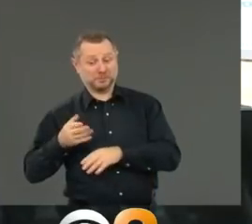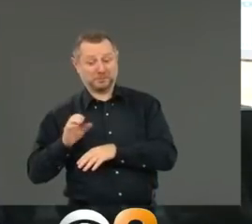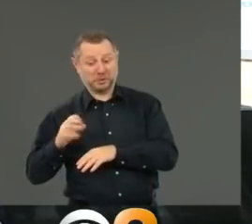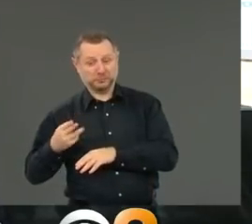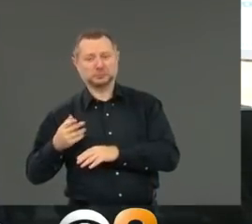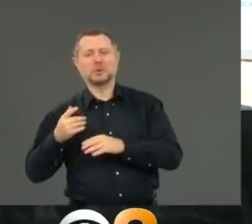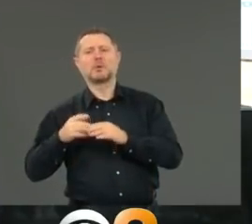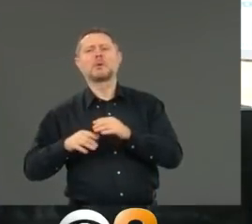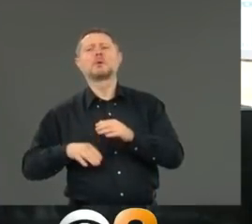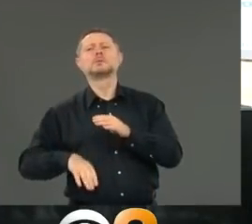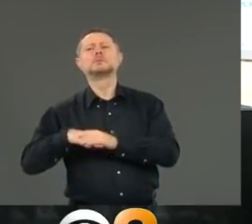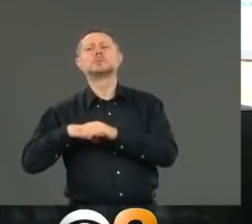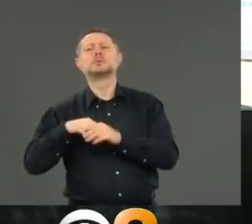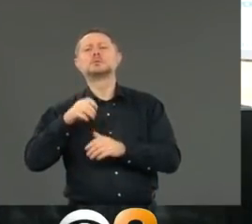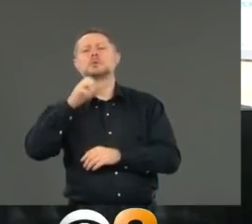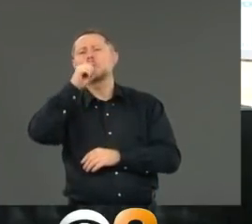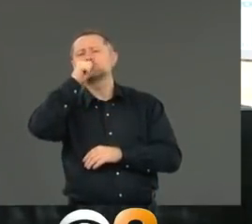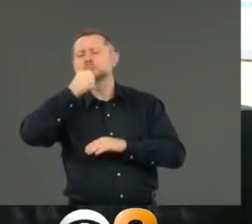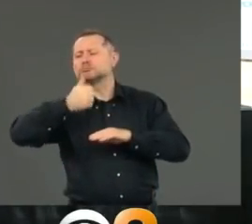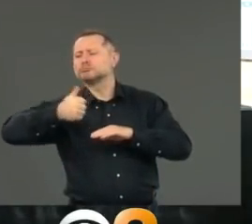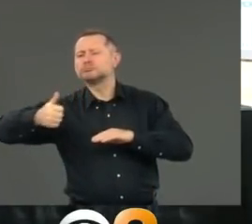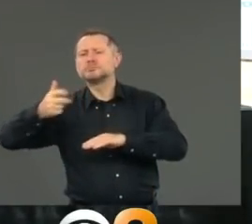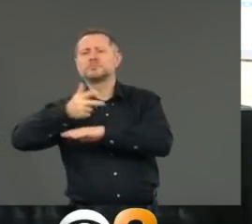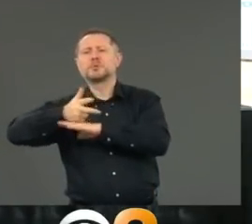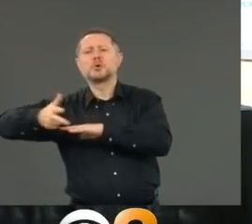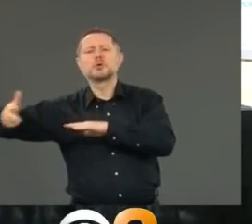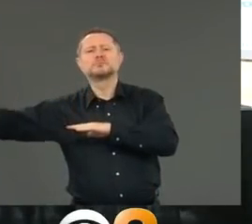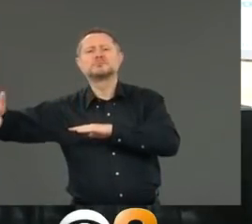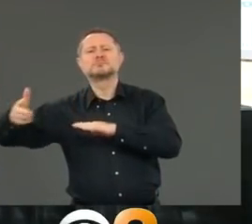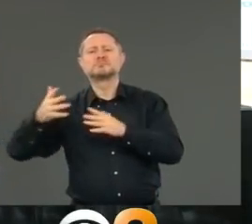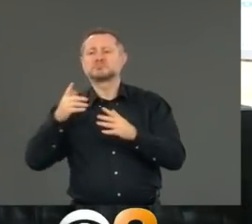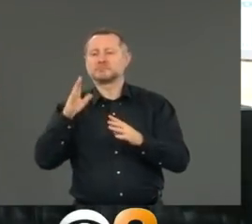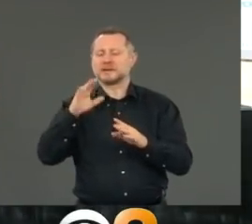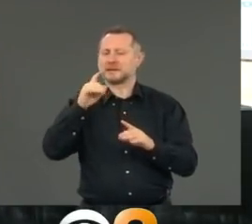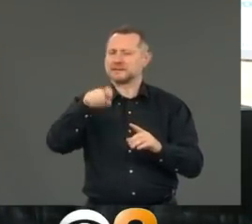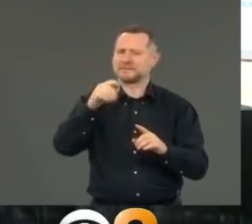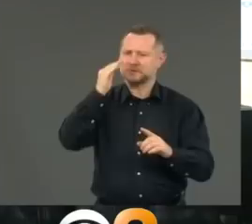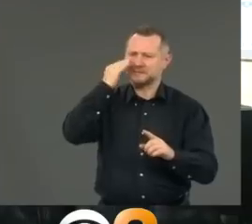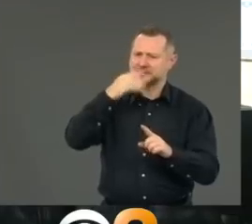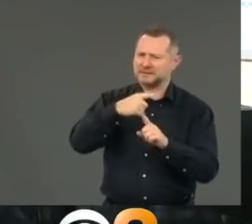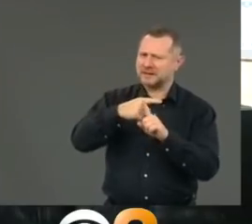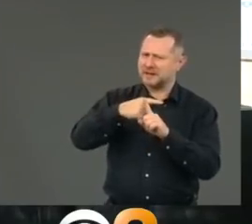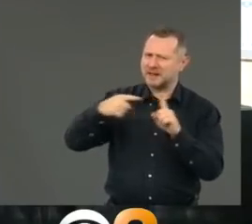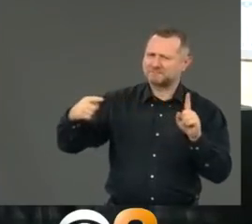TO LOCALS. THAT DOESN'T SOUND LIKE CURBSIDE PICKUP. Reporter: [ INAUDIBLE